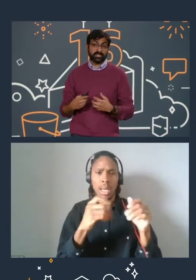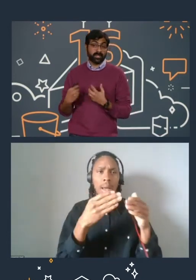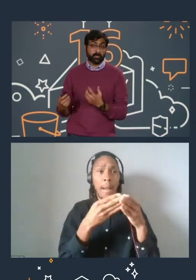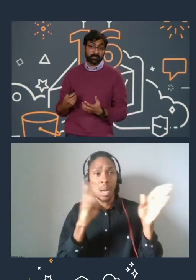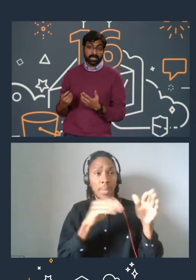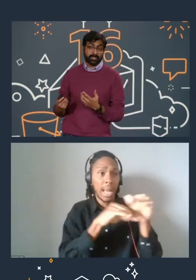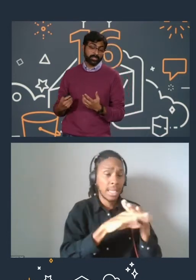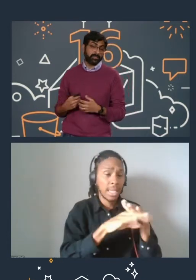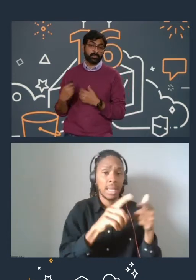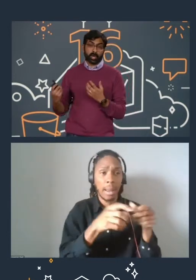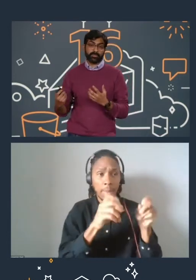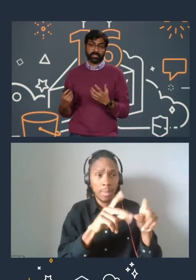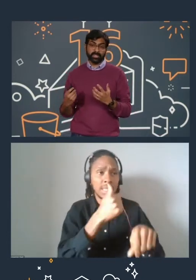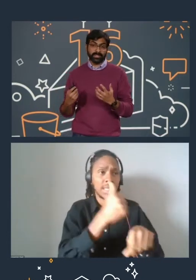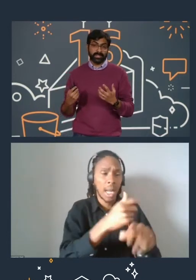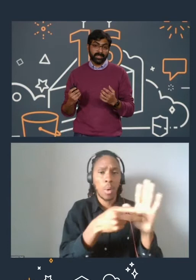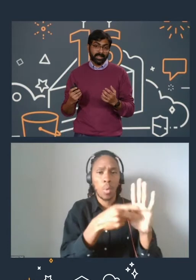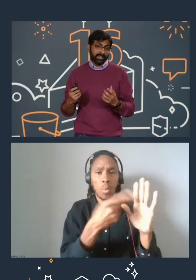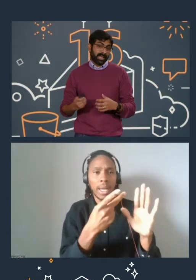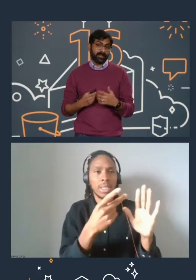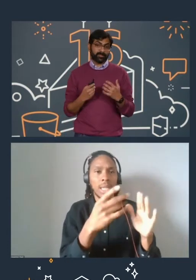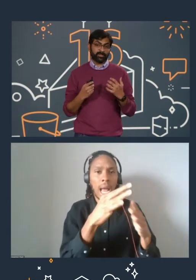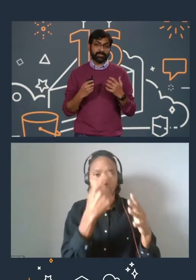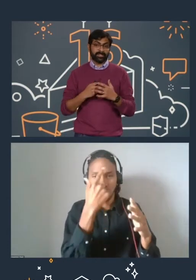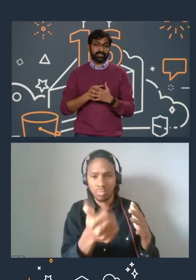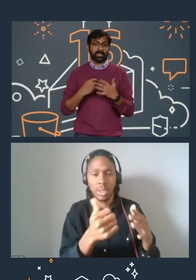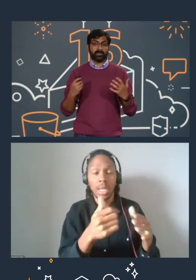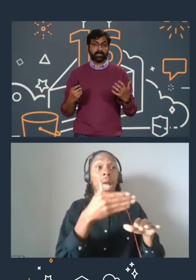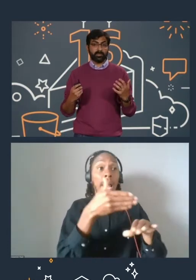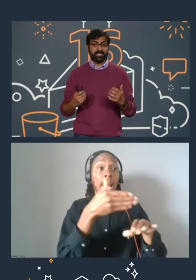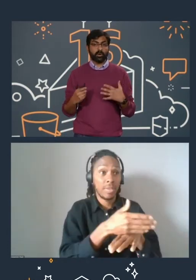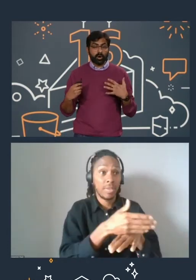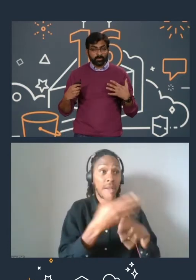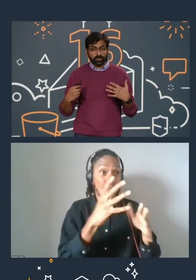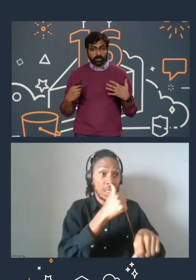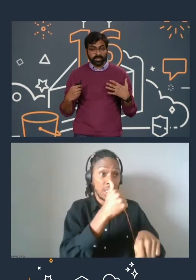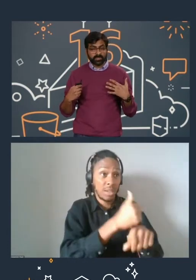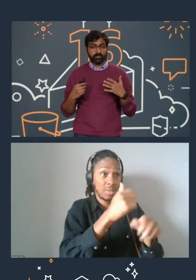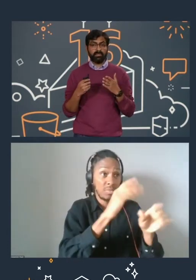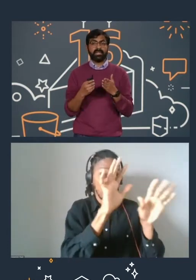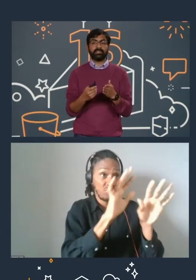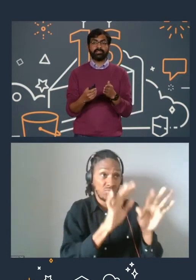and set up replication optionally. And after the setup is complete, all the requests that are made